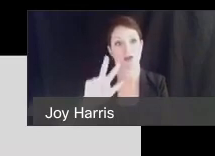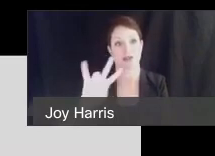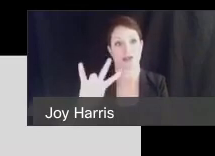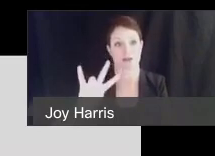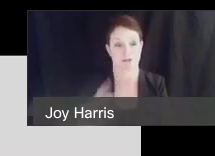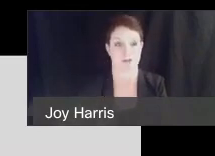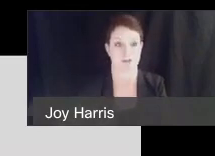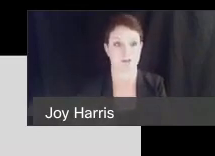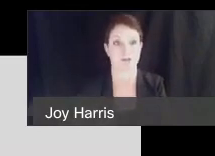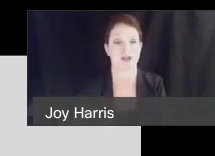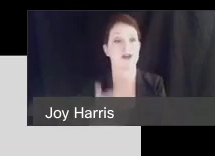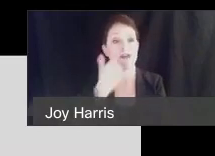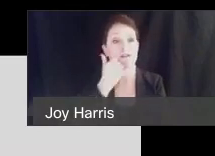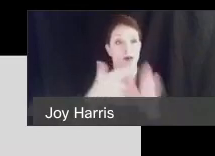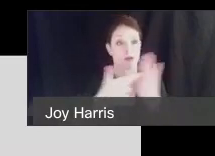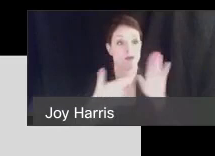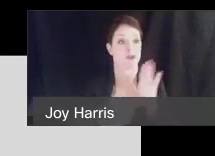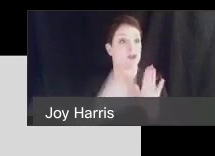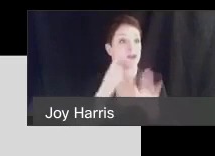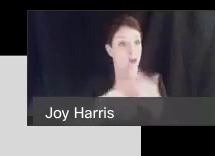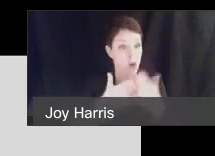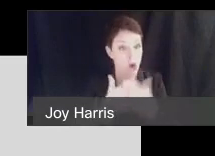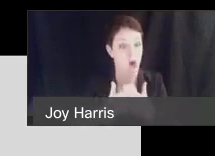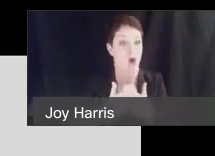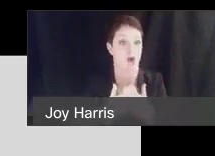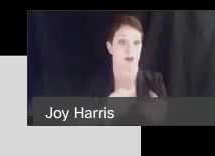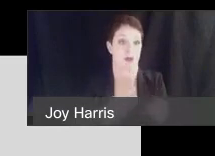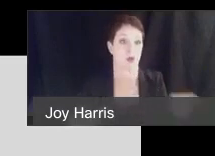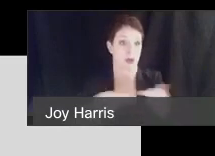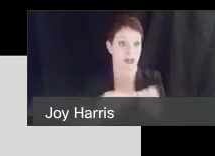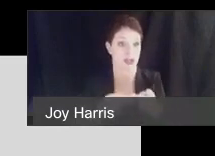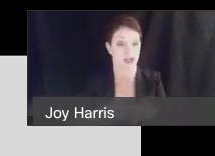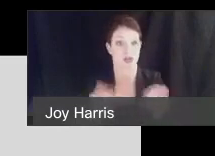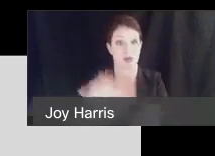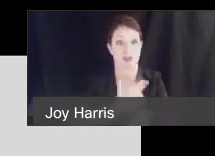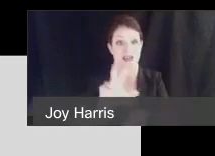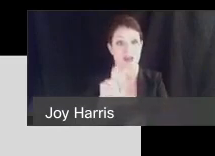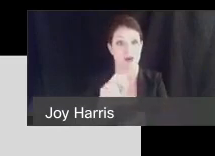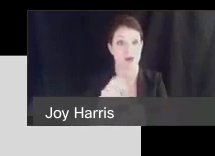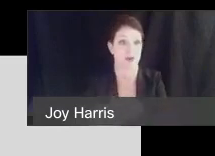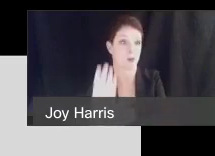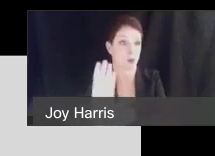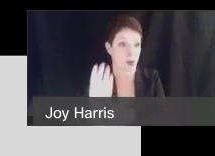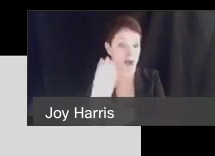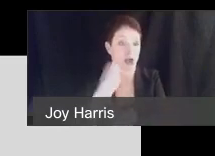and phone registration for all of our sites opens at 8:30 AM on the day of